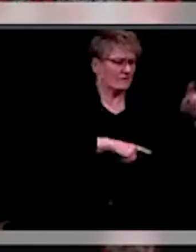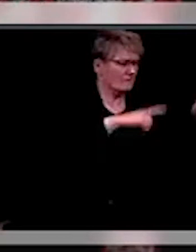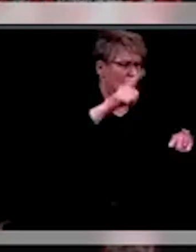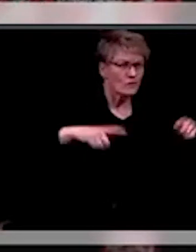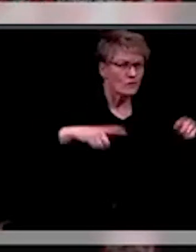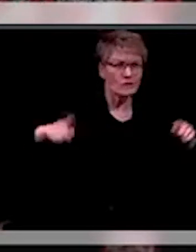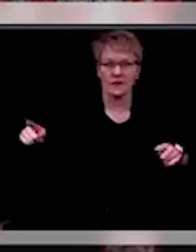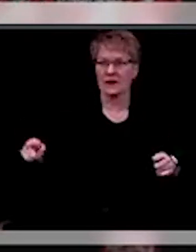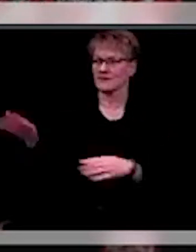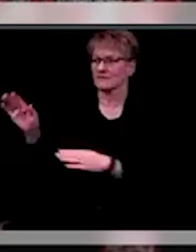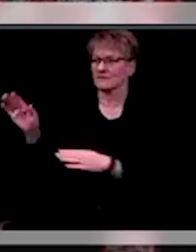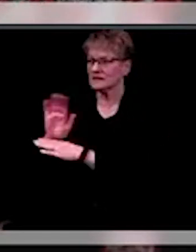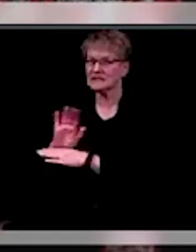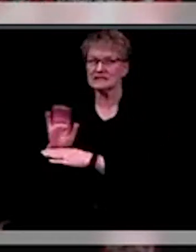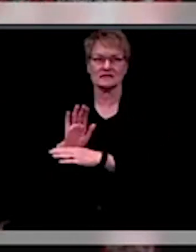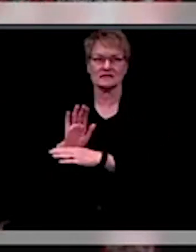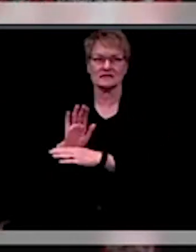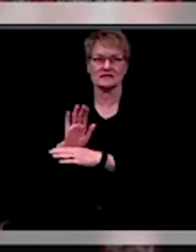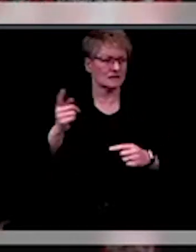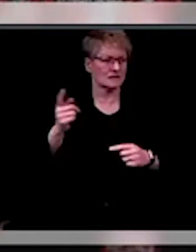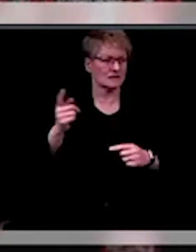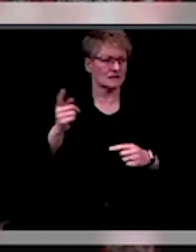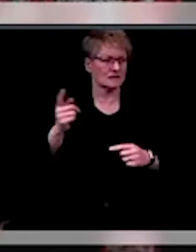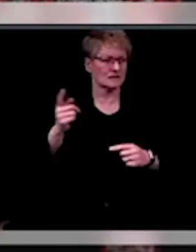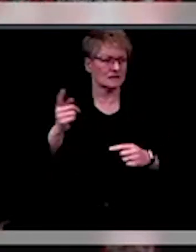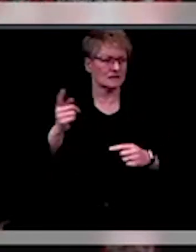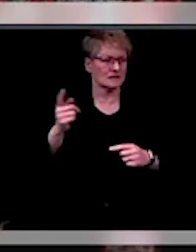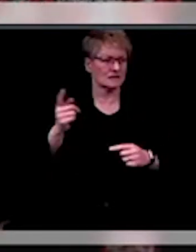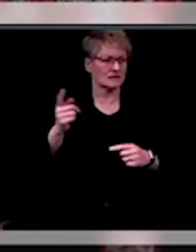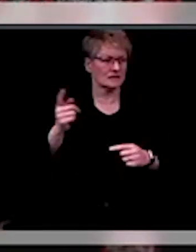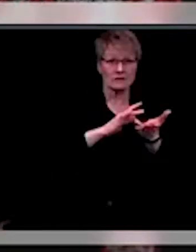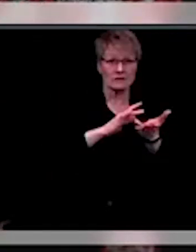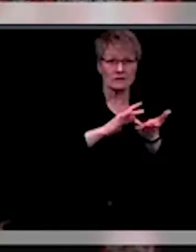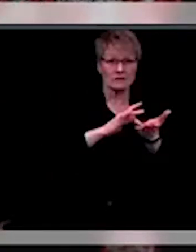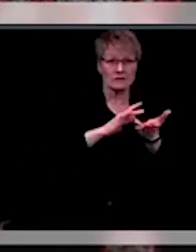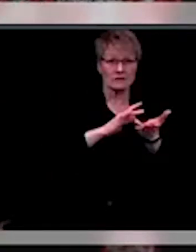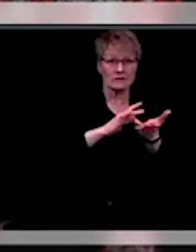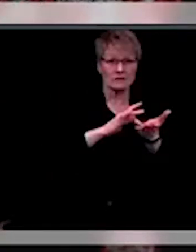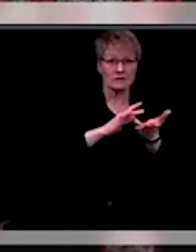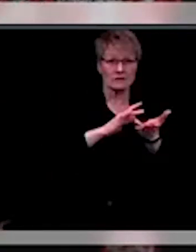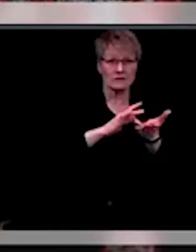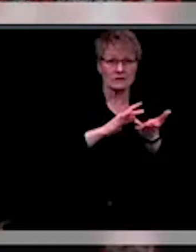in all kinds of medical settings. We're seeing it all in all kinds of educational settings. So it's